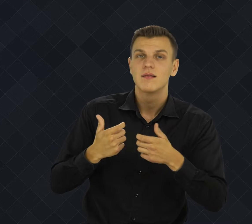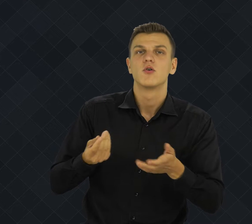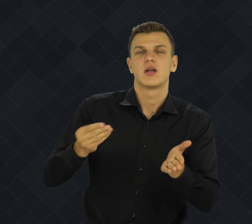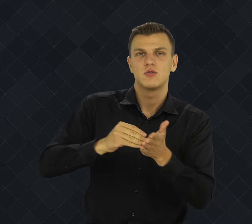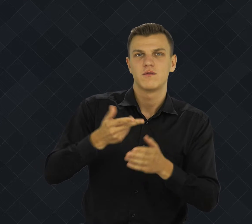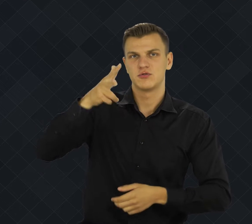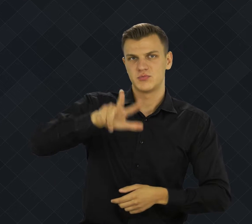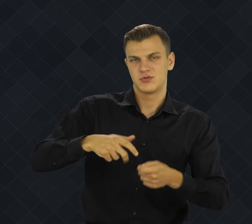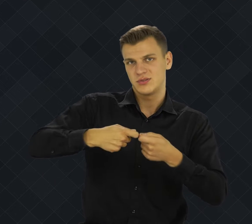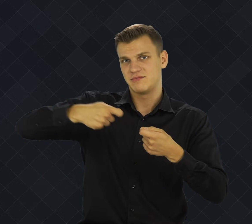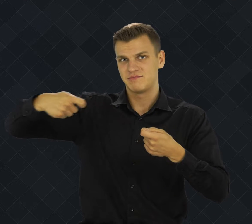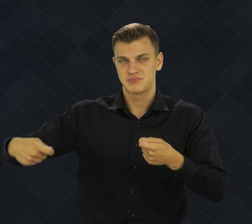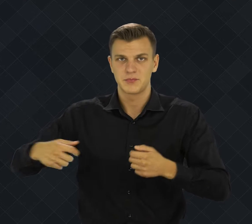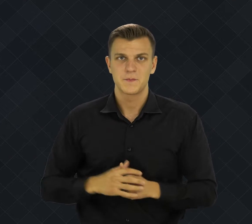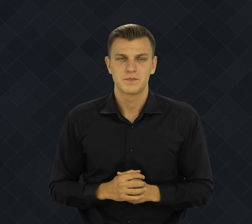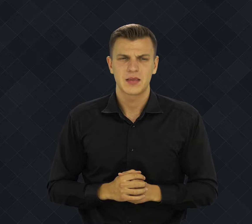are added to the period of another three months.